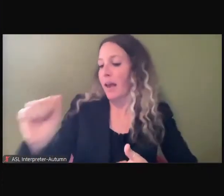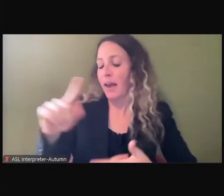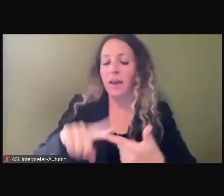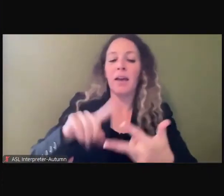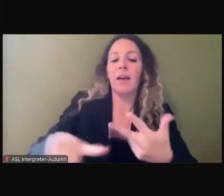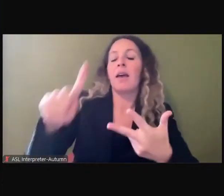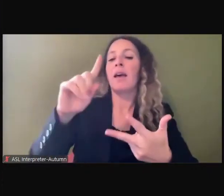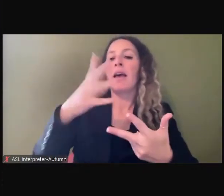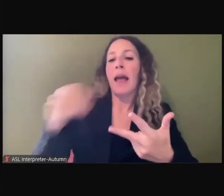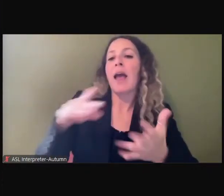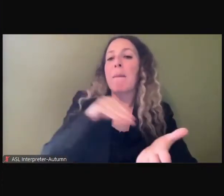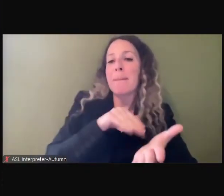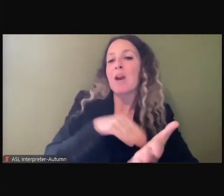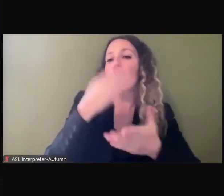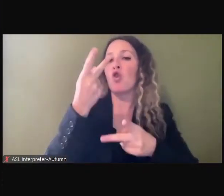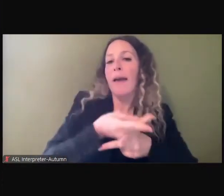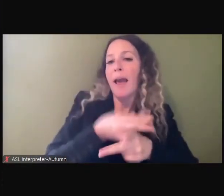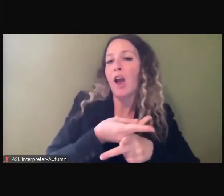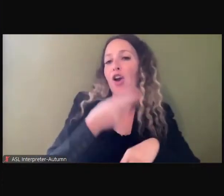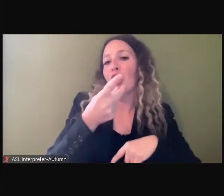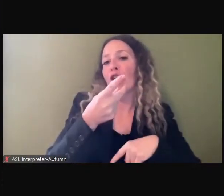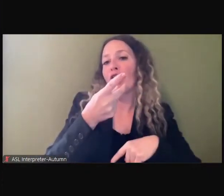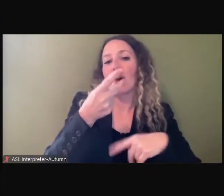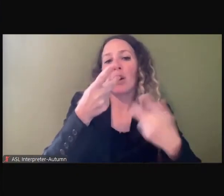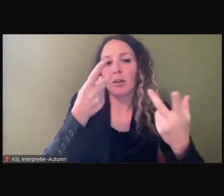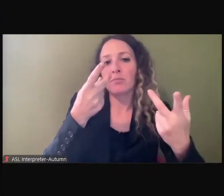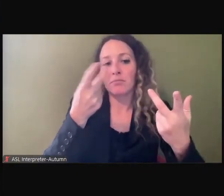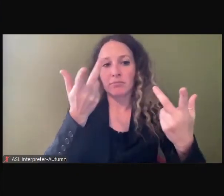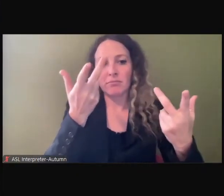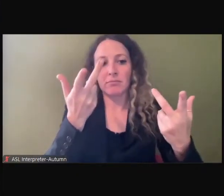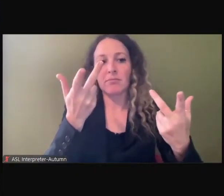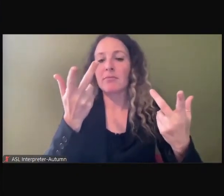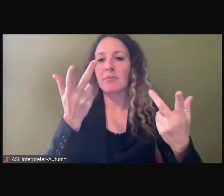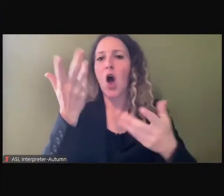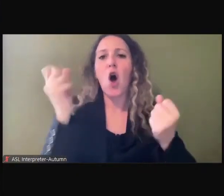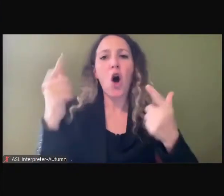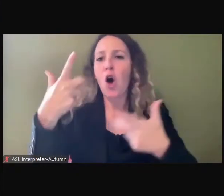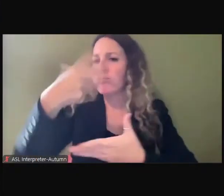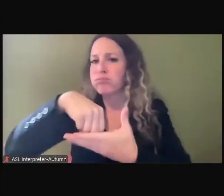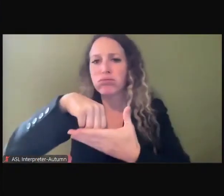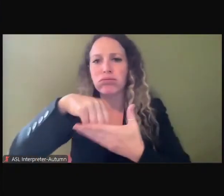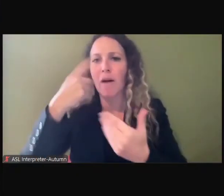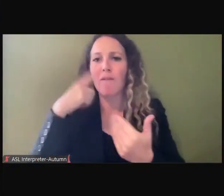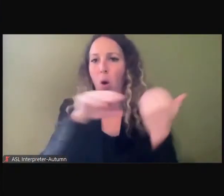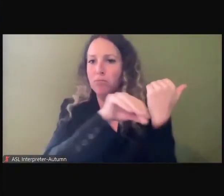play in this scenario of the telehealth Super Bowl. The role of Congress in shaping